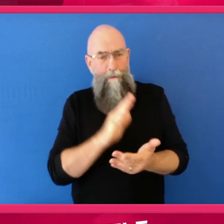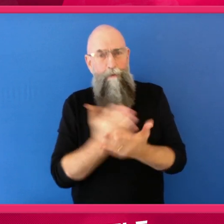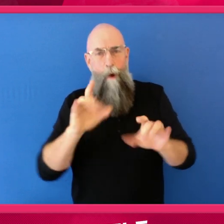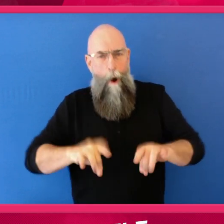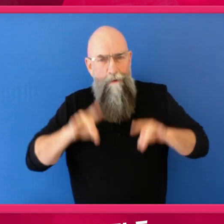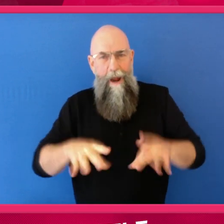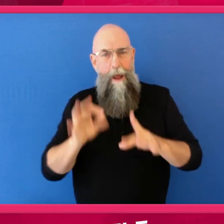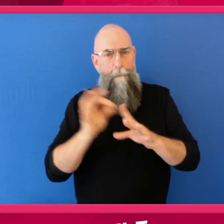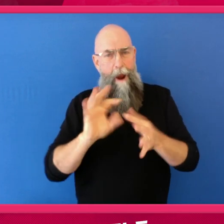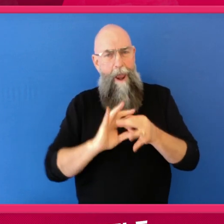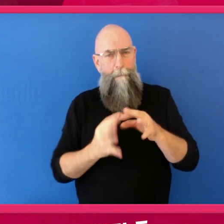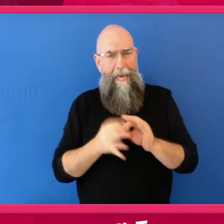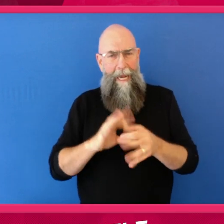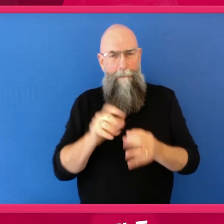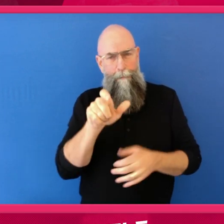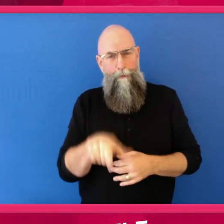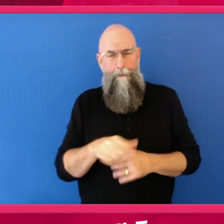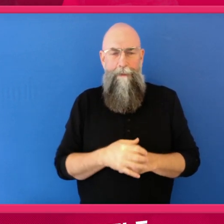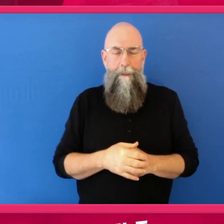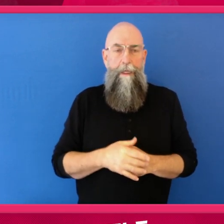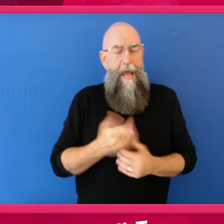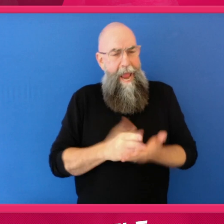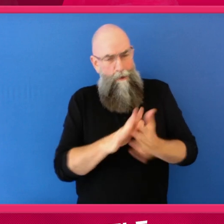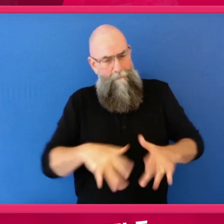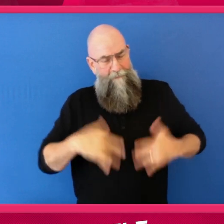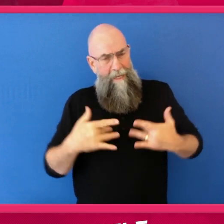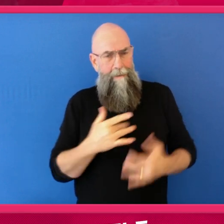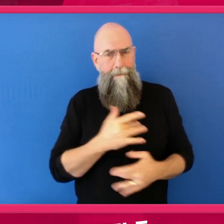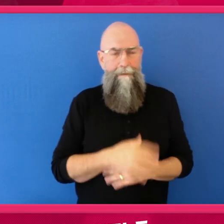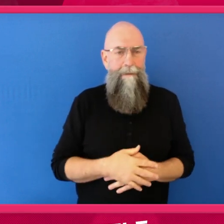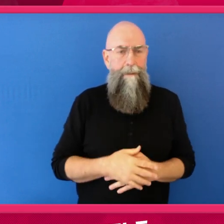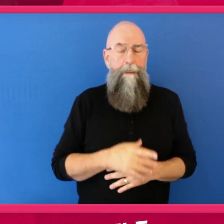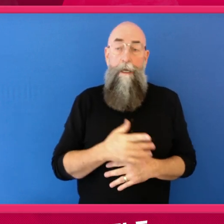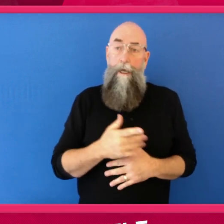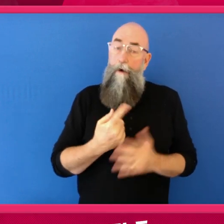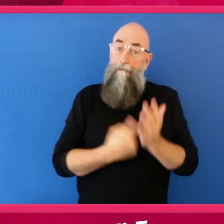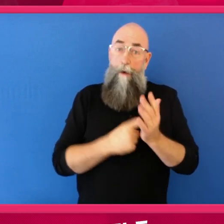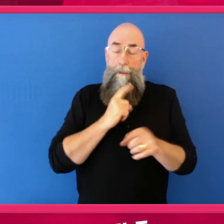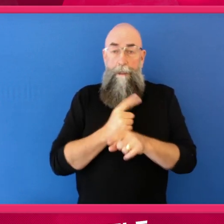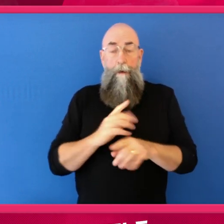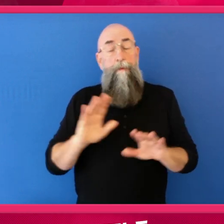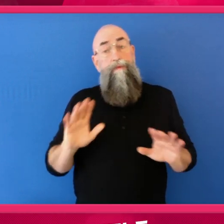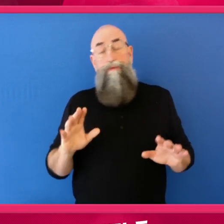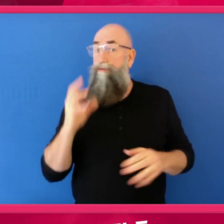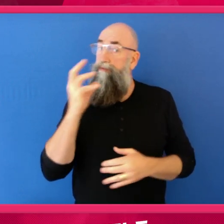Rowan Crothers: Honestly, it means so much. I'm speechless still thinking about it. Like,